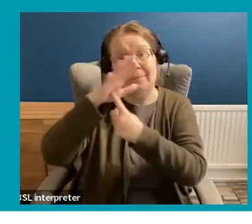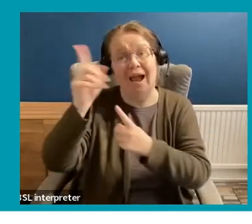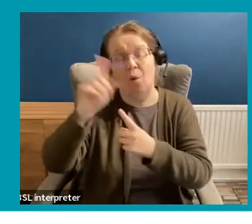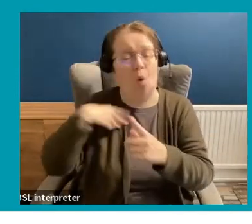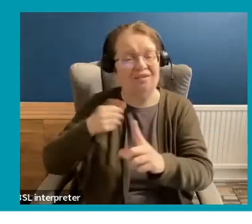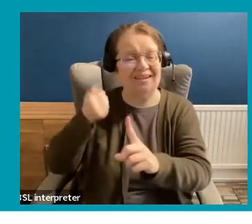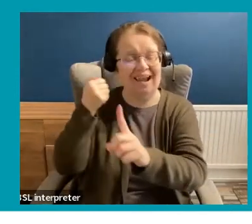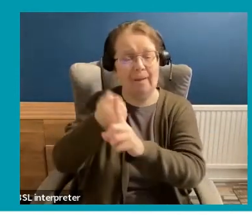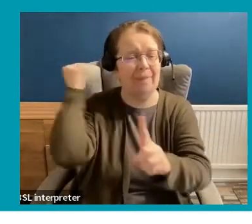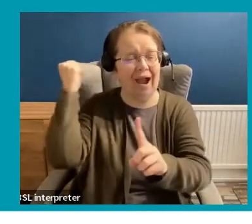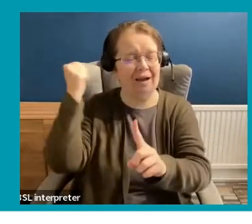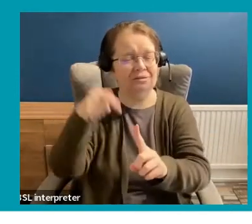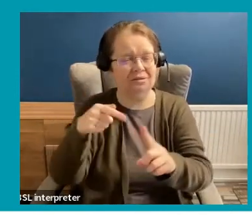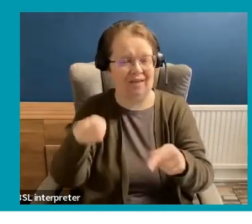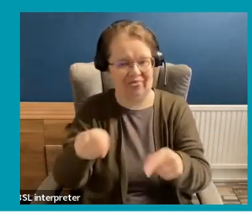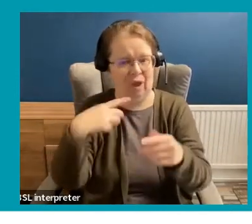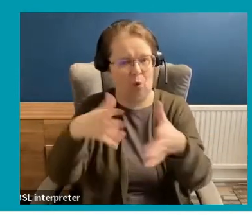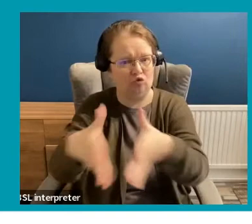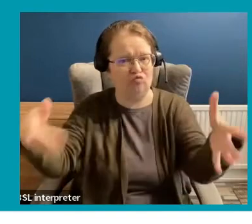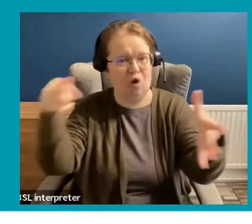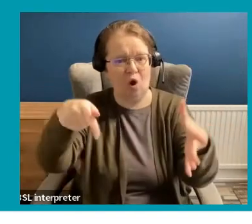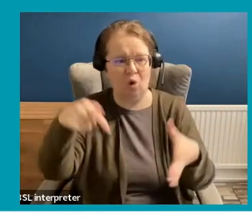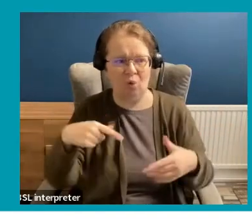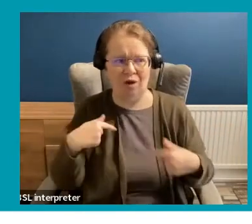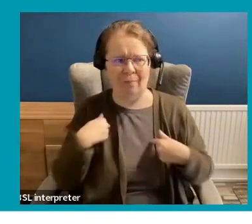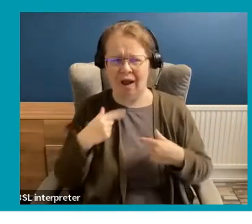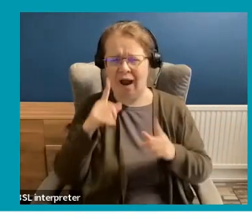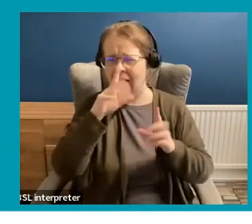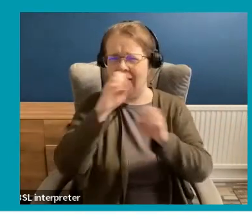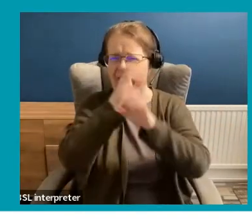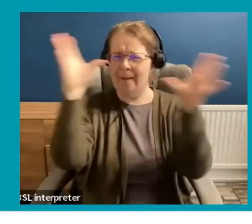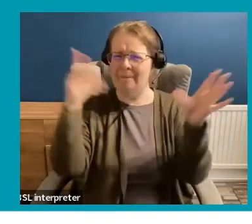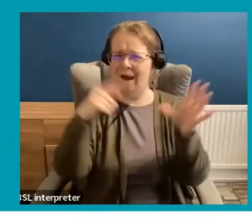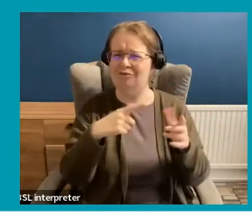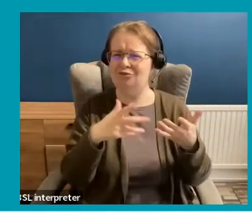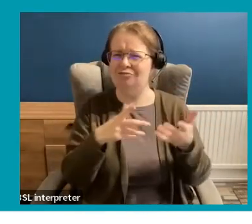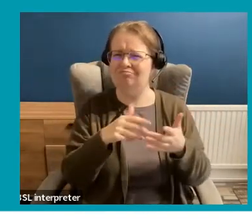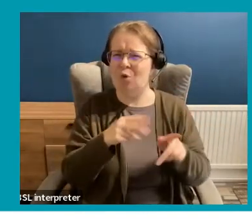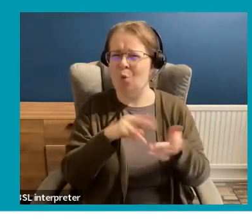I cannot imagine an organization that doesn't want to improve on what is already doing.